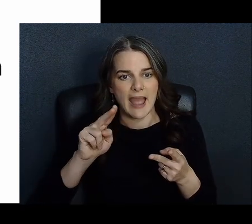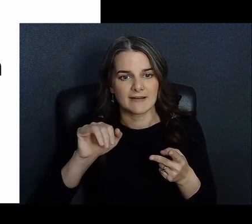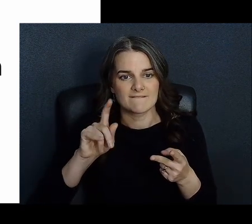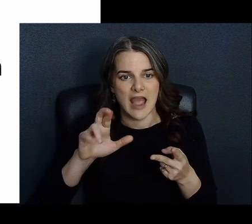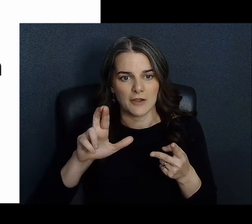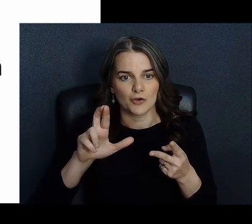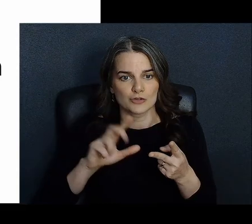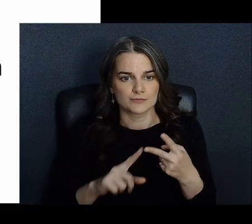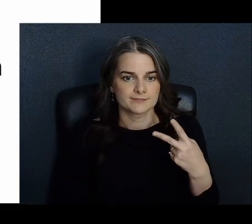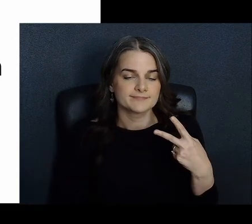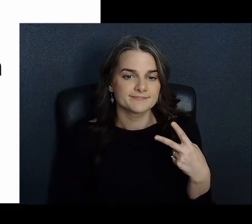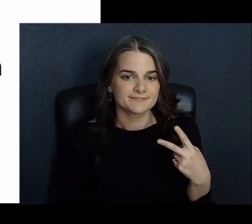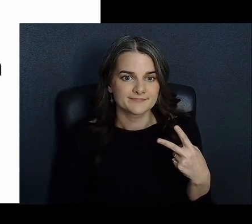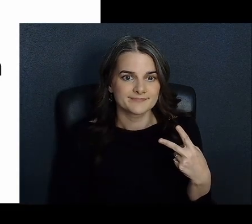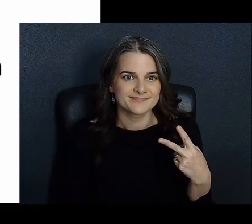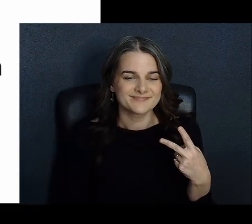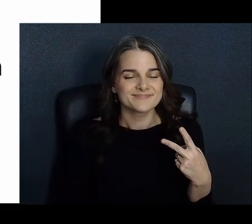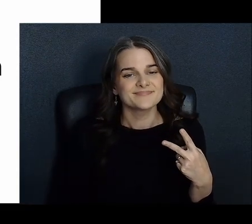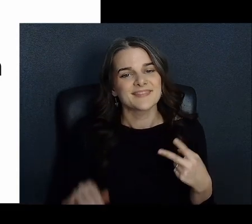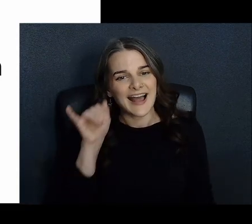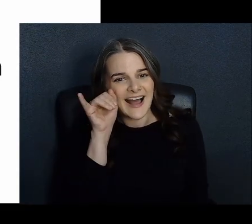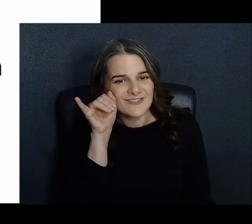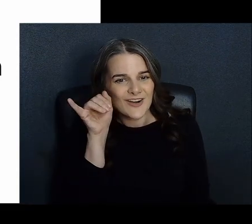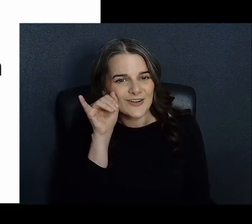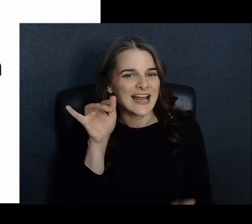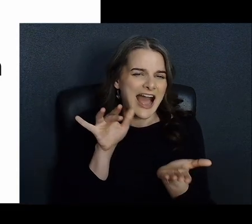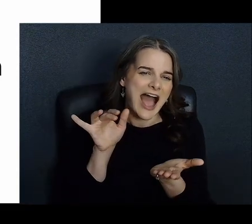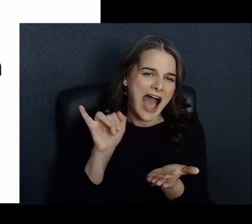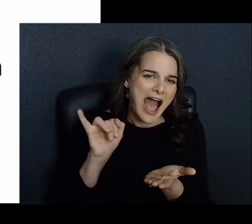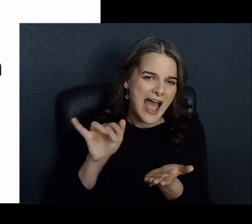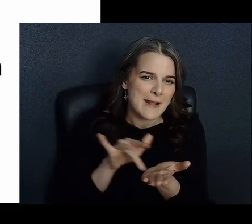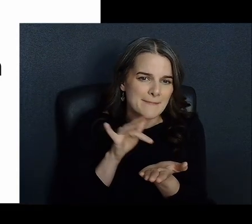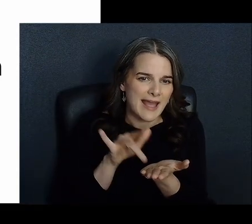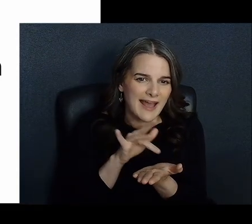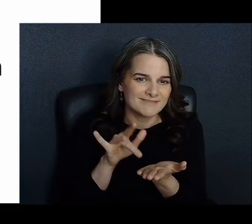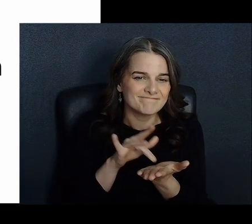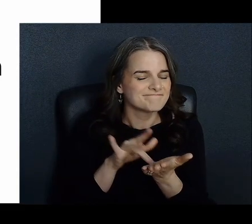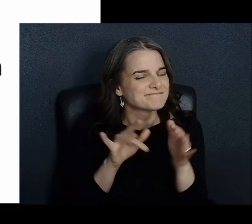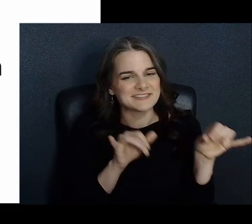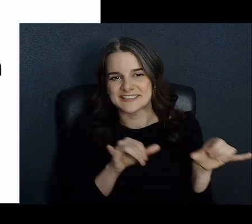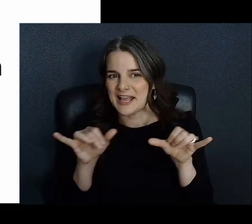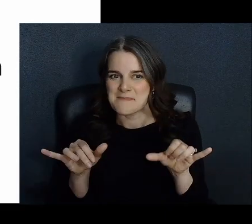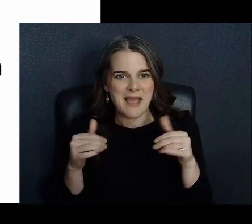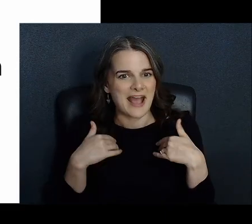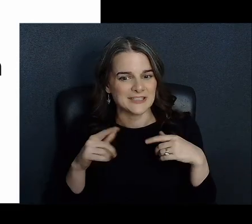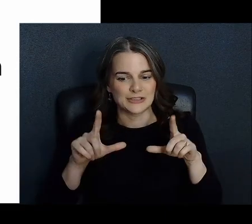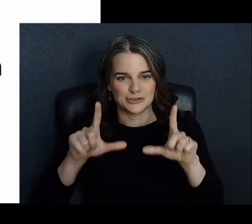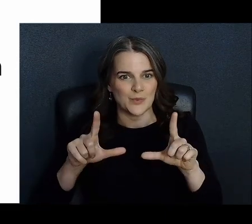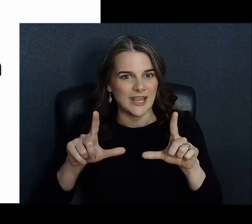iPhones and iPads likewise has the screen reader Voice Over. It also has Zoom Magnifier on it.